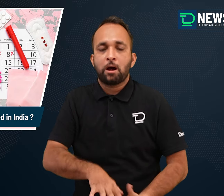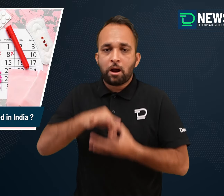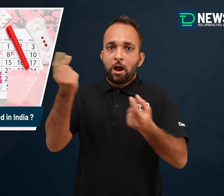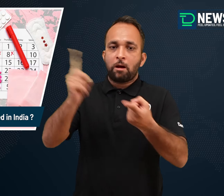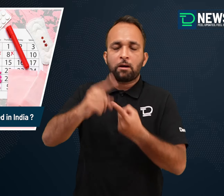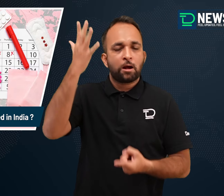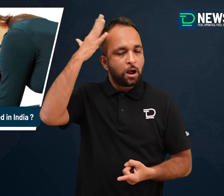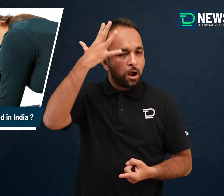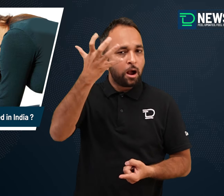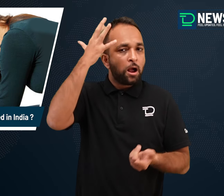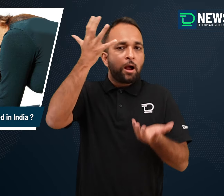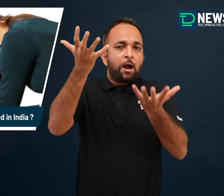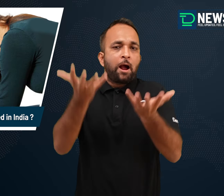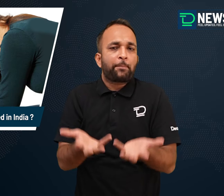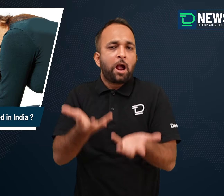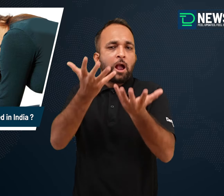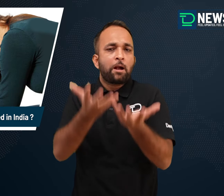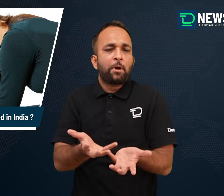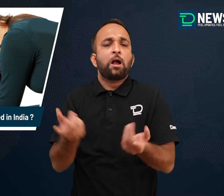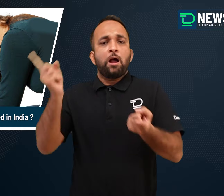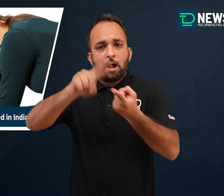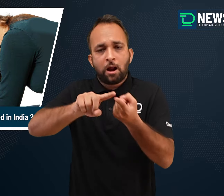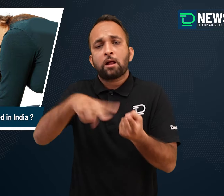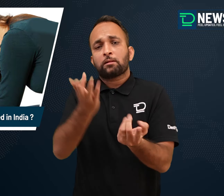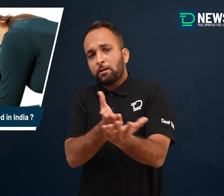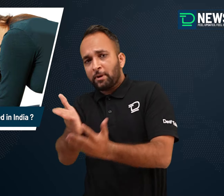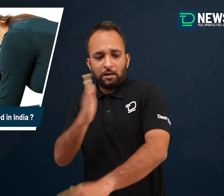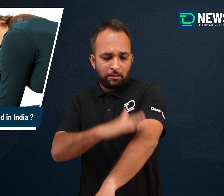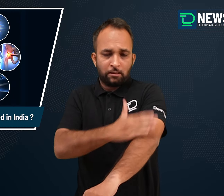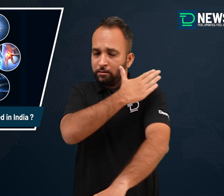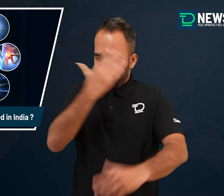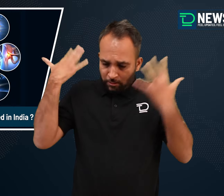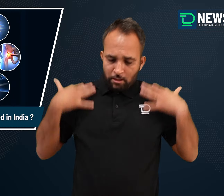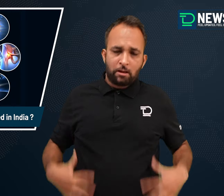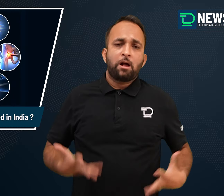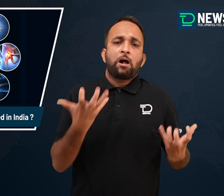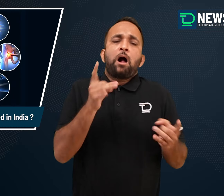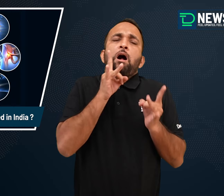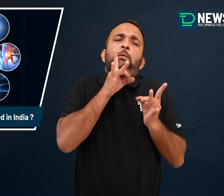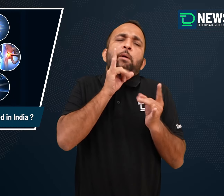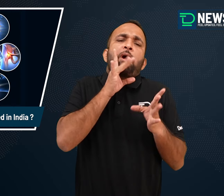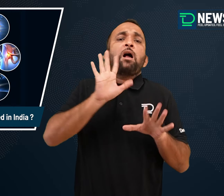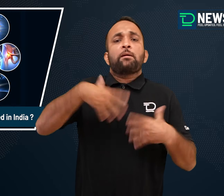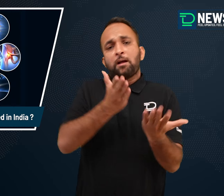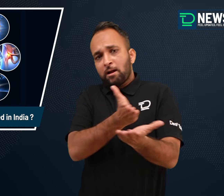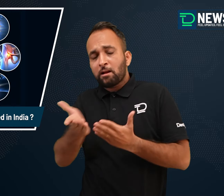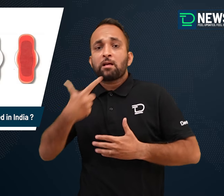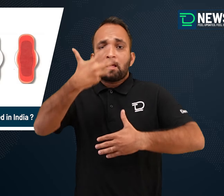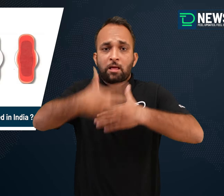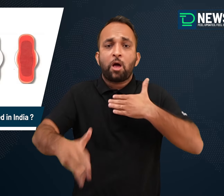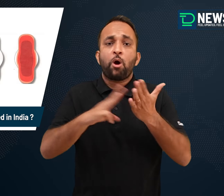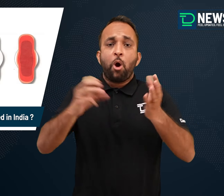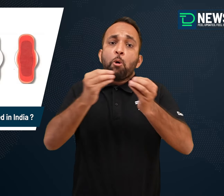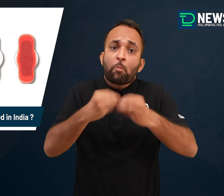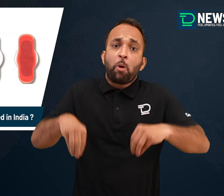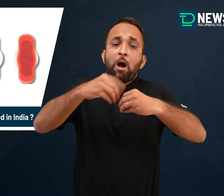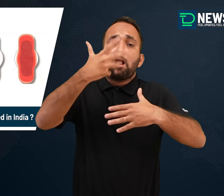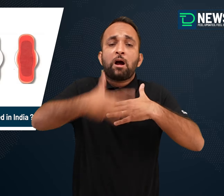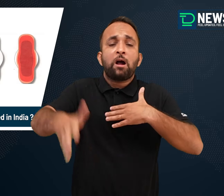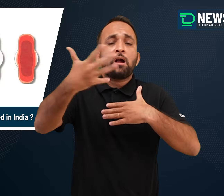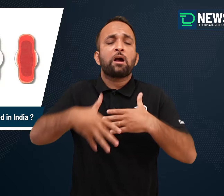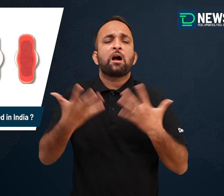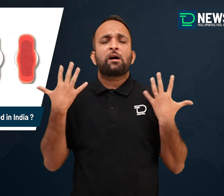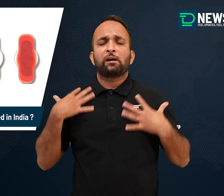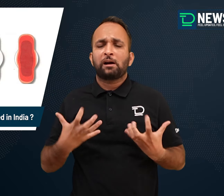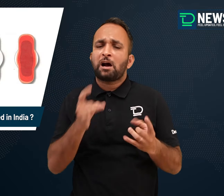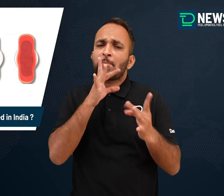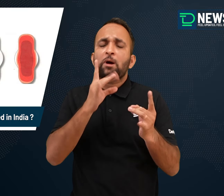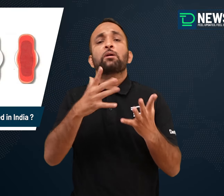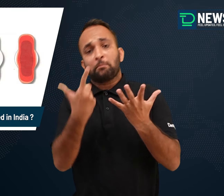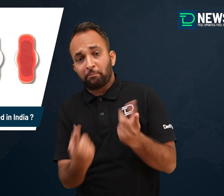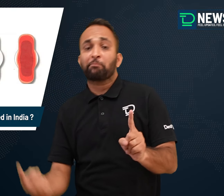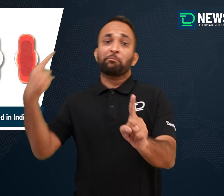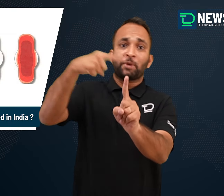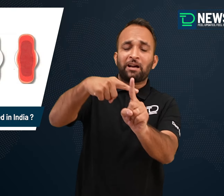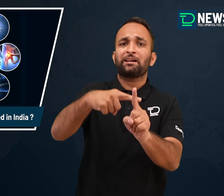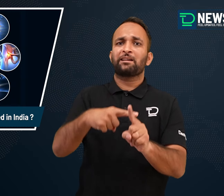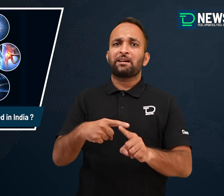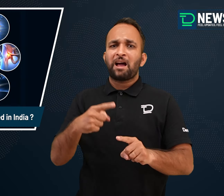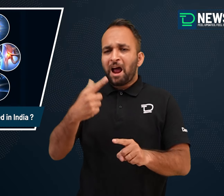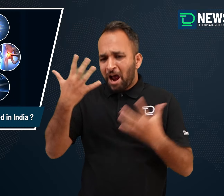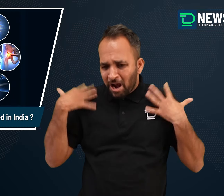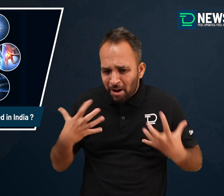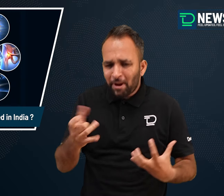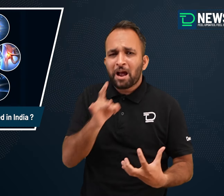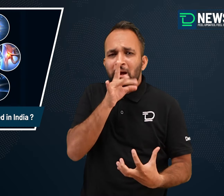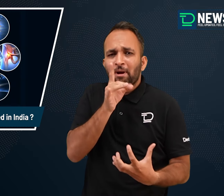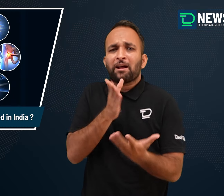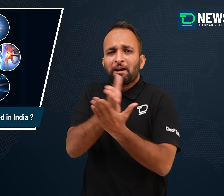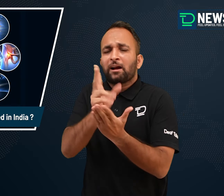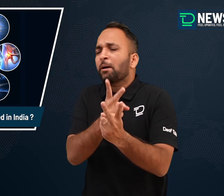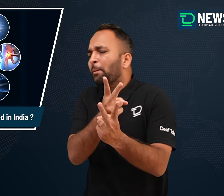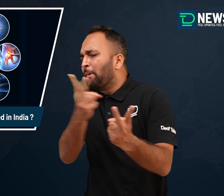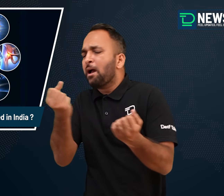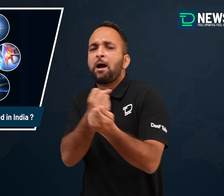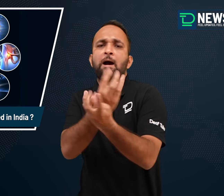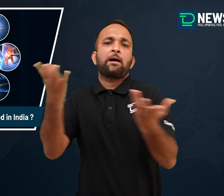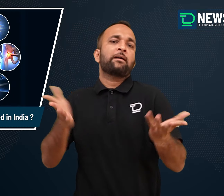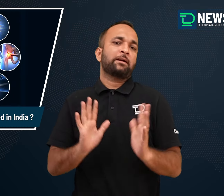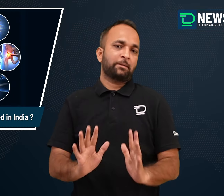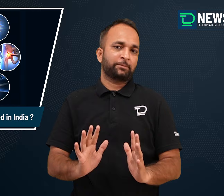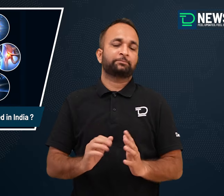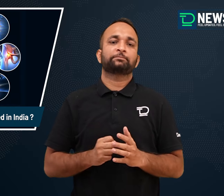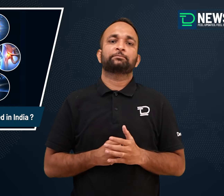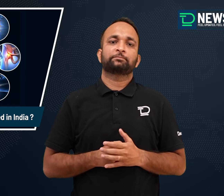Heavy bleeding, body pain or other pains.